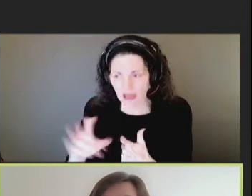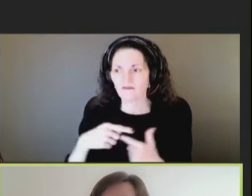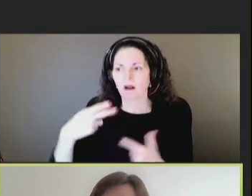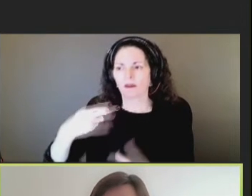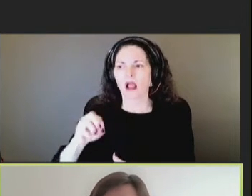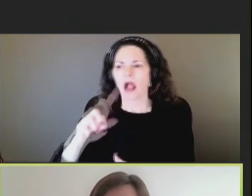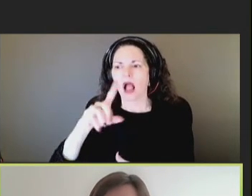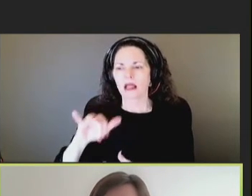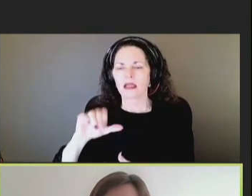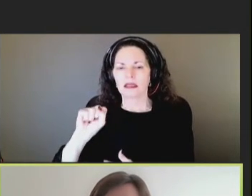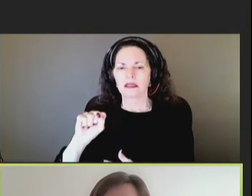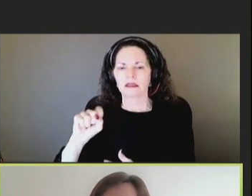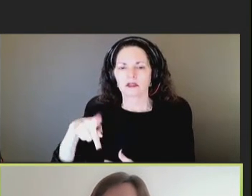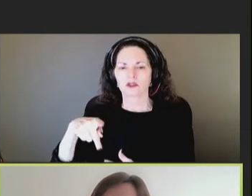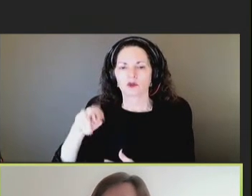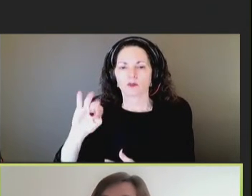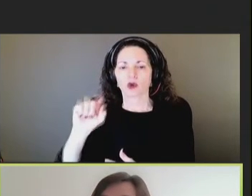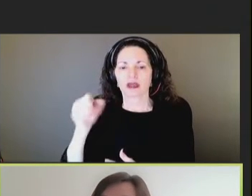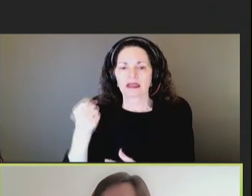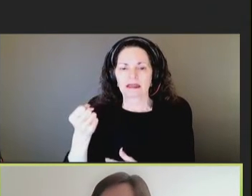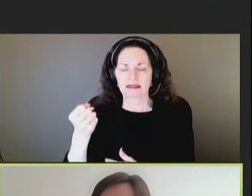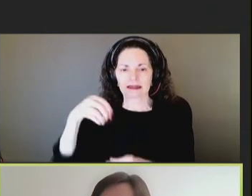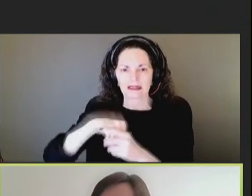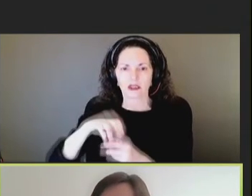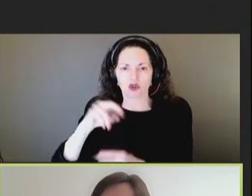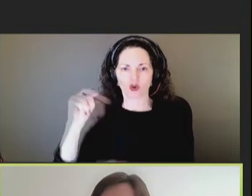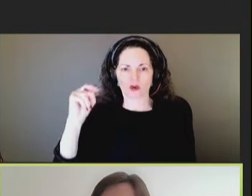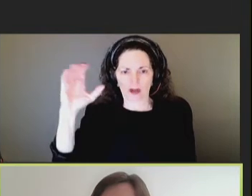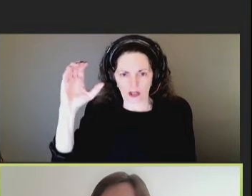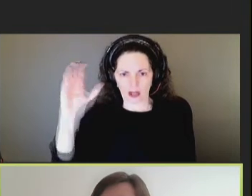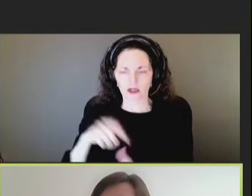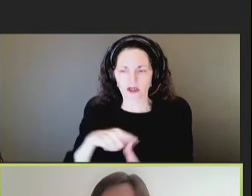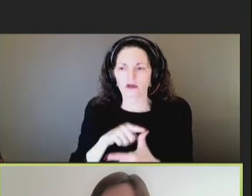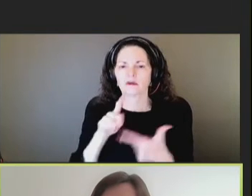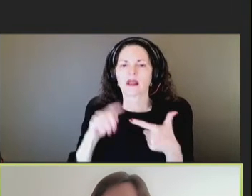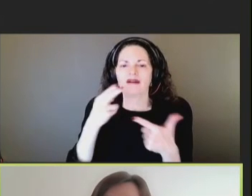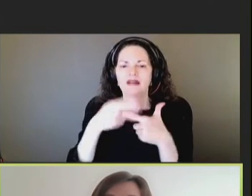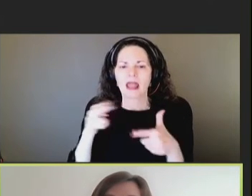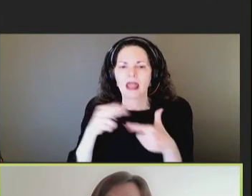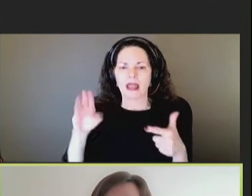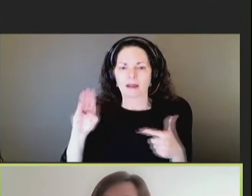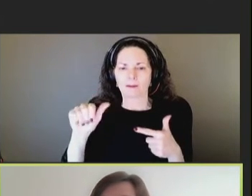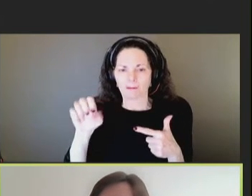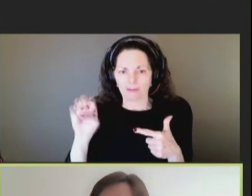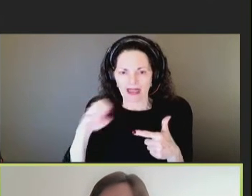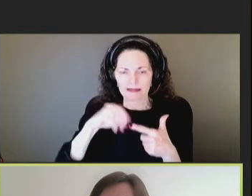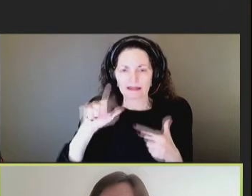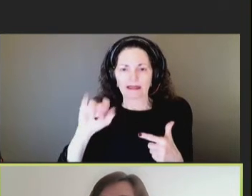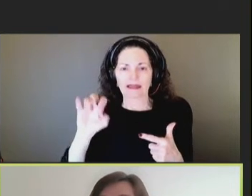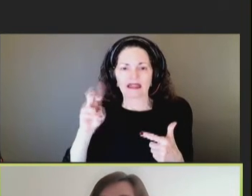North Carolina. We have egg-based technology in Liverpool, which is also adjuvanted with